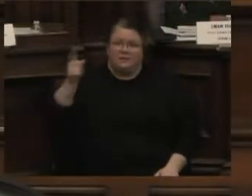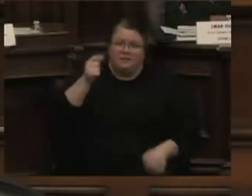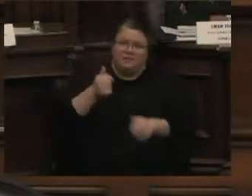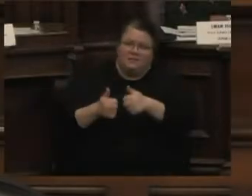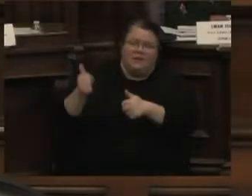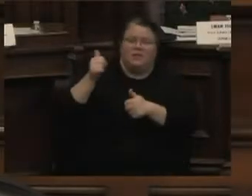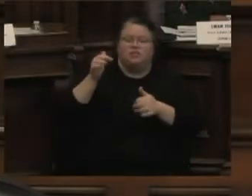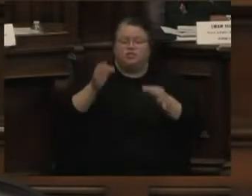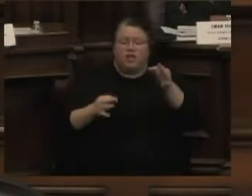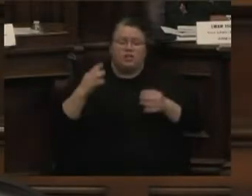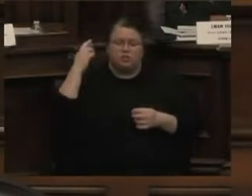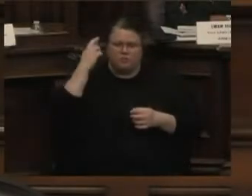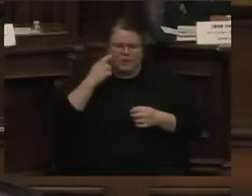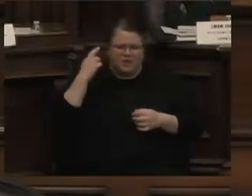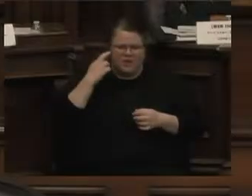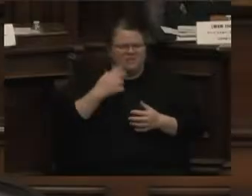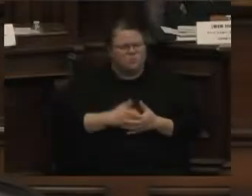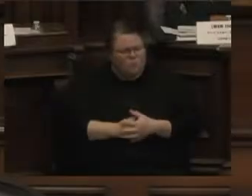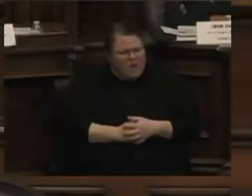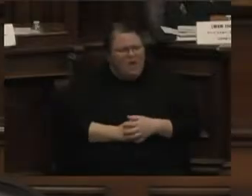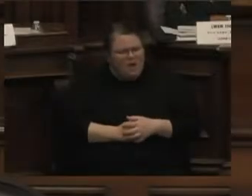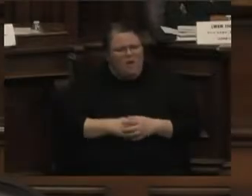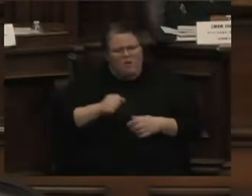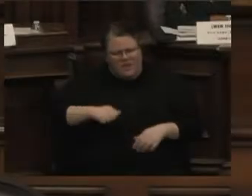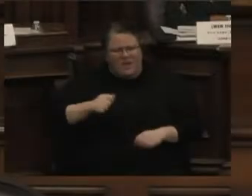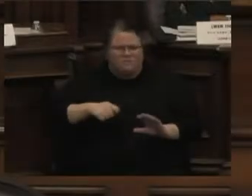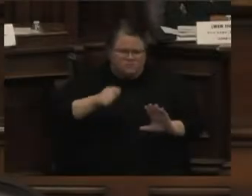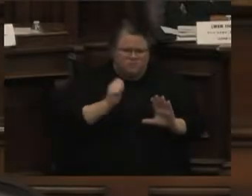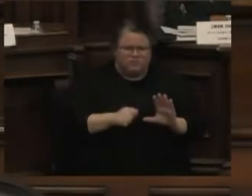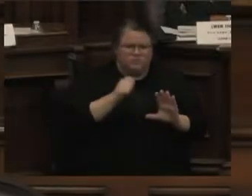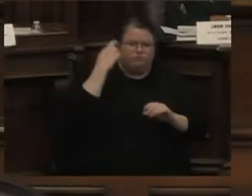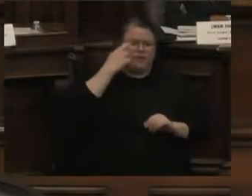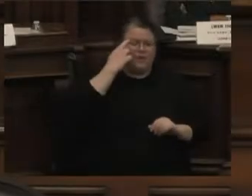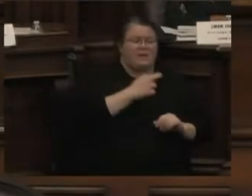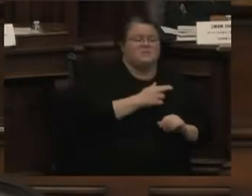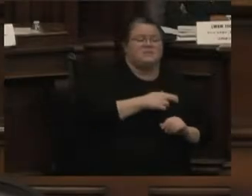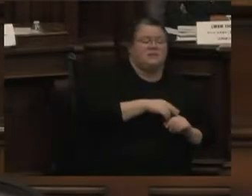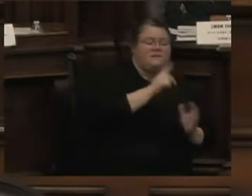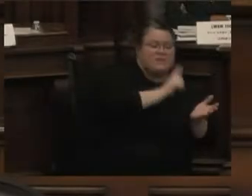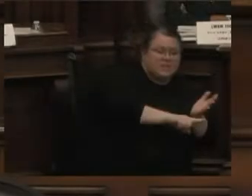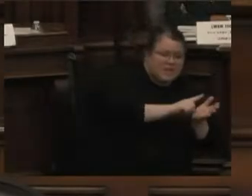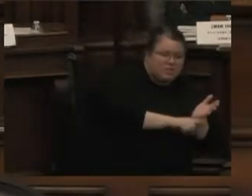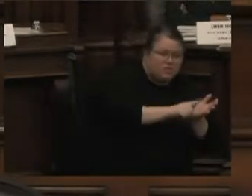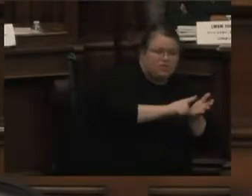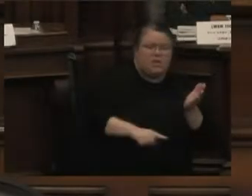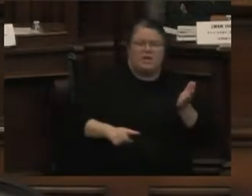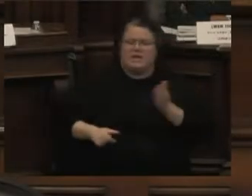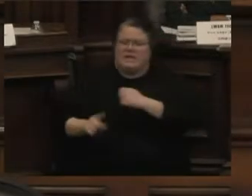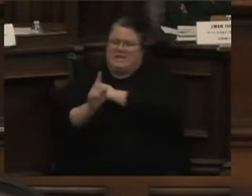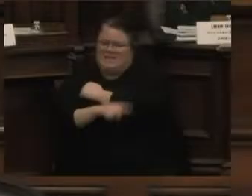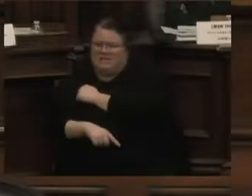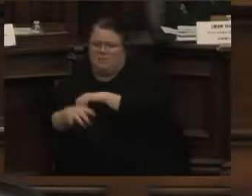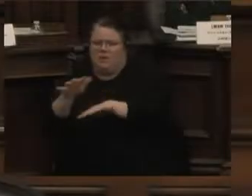clarified and once we once the judges understand that